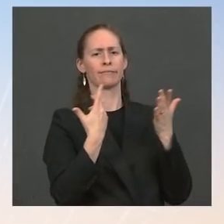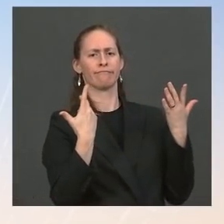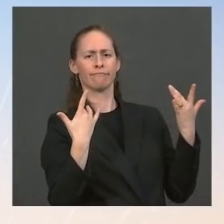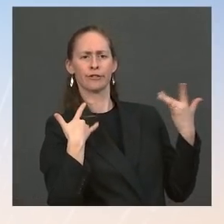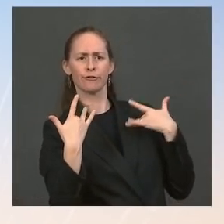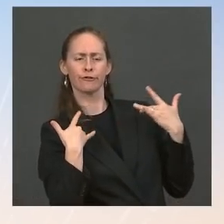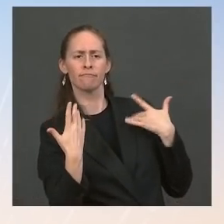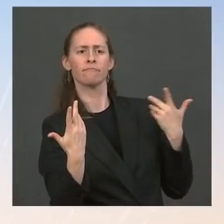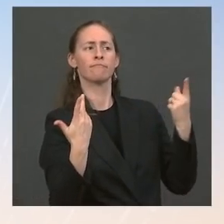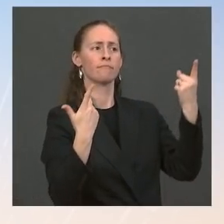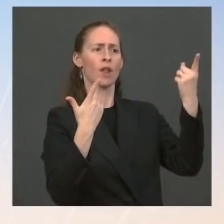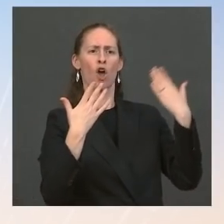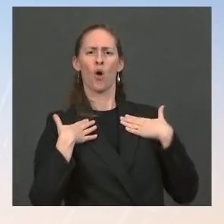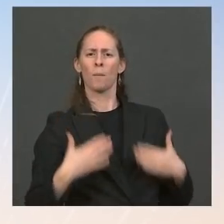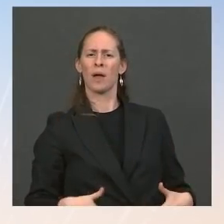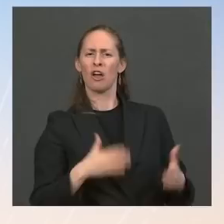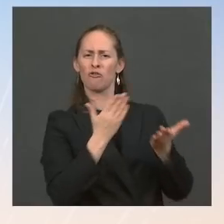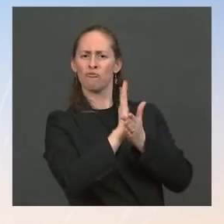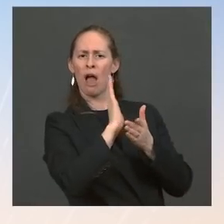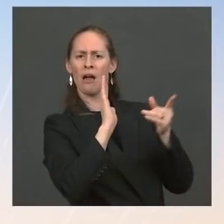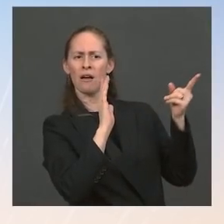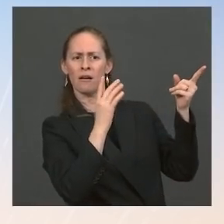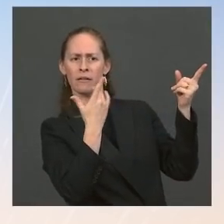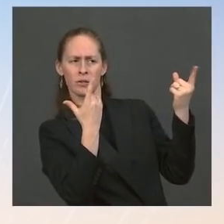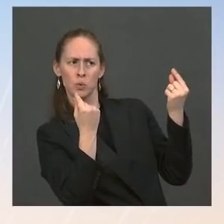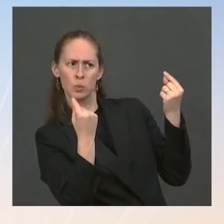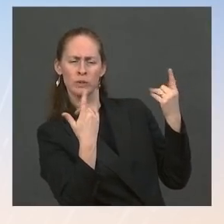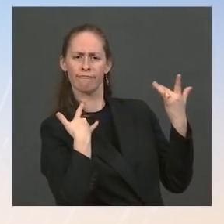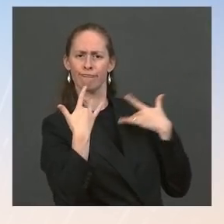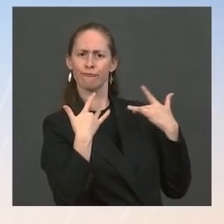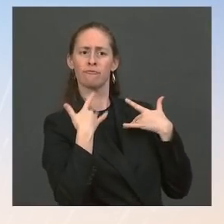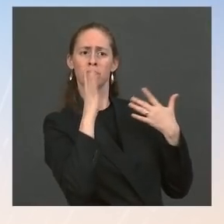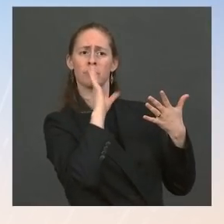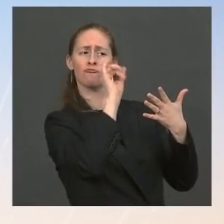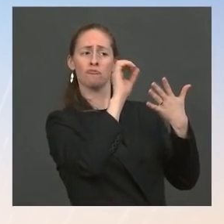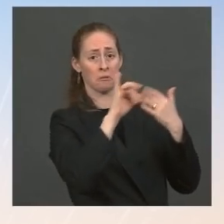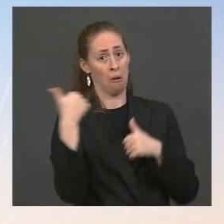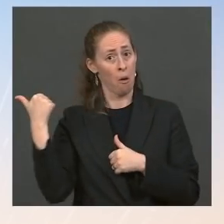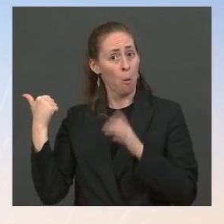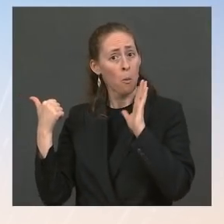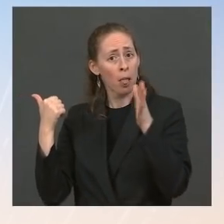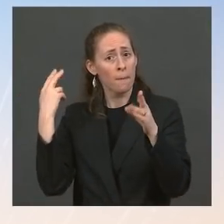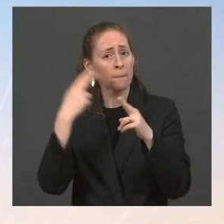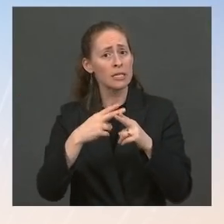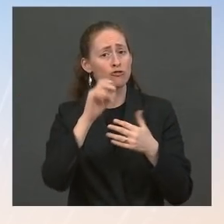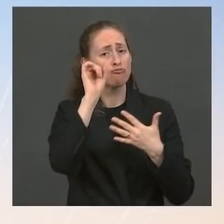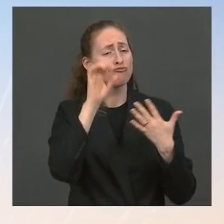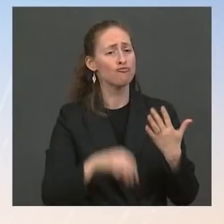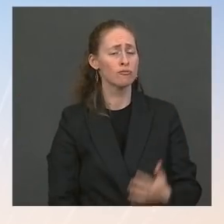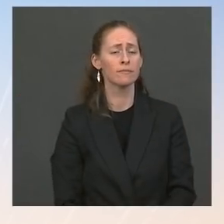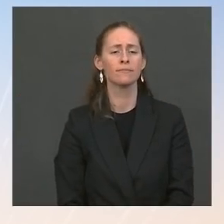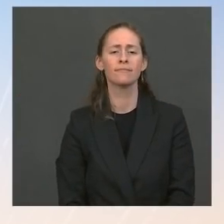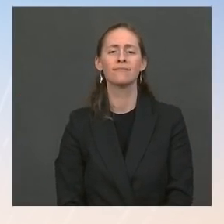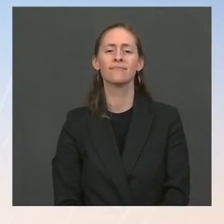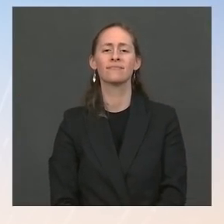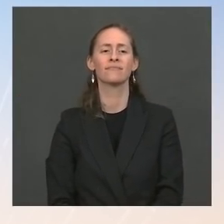And he will certainly do that this evening during the call. But he will also look for areas where we can work together and where there are areas